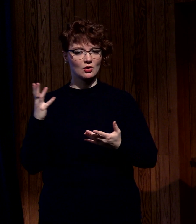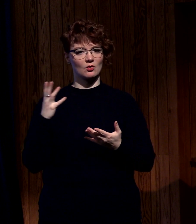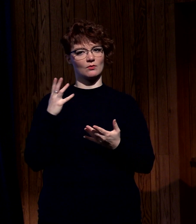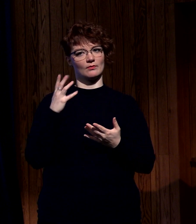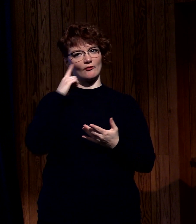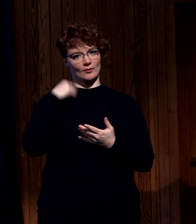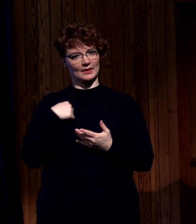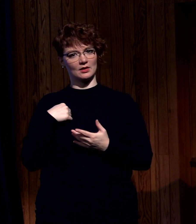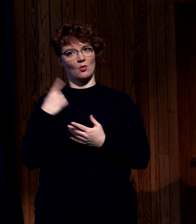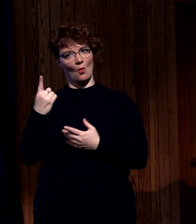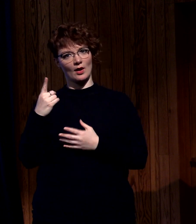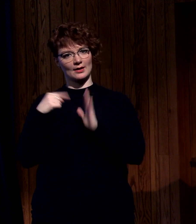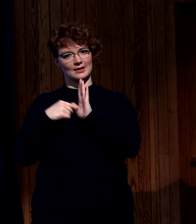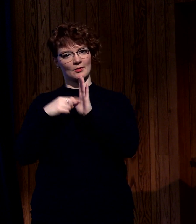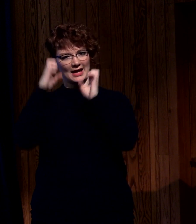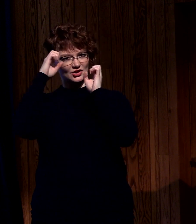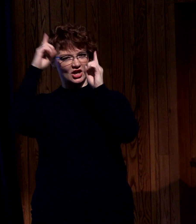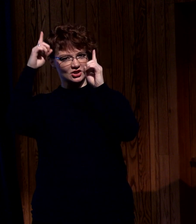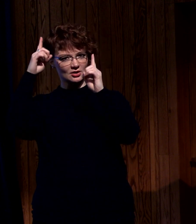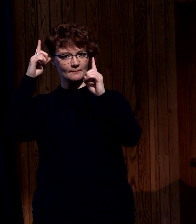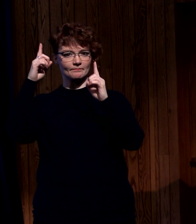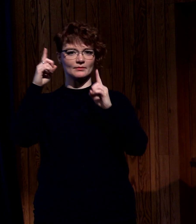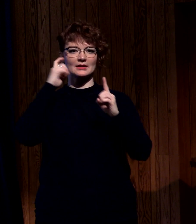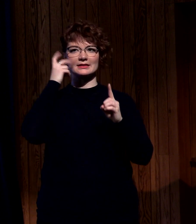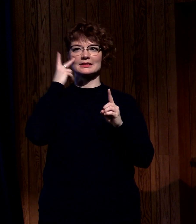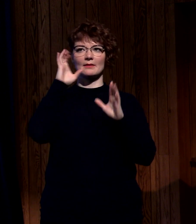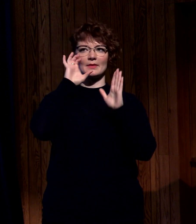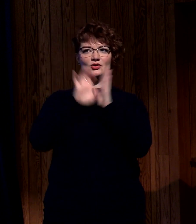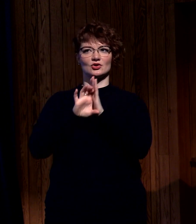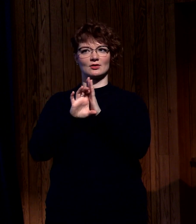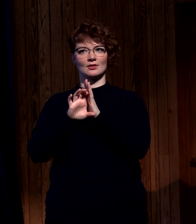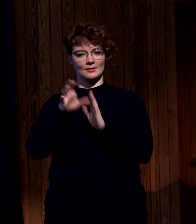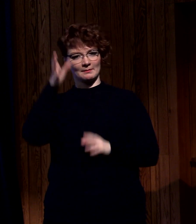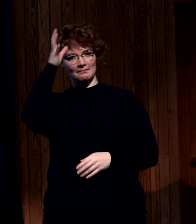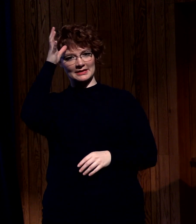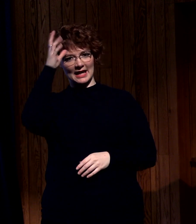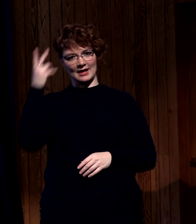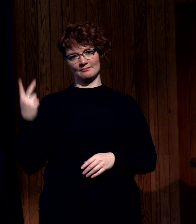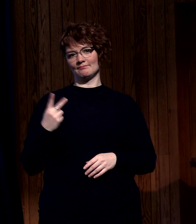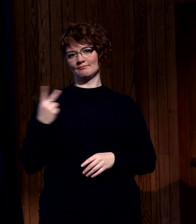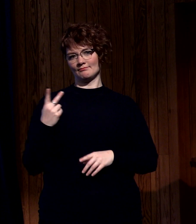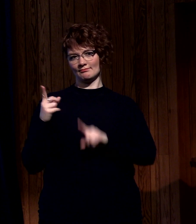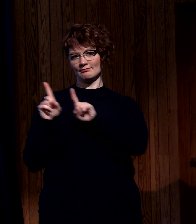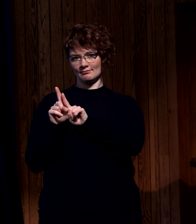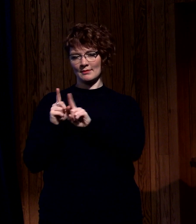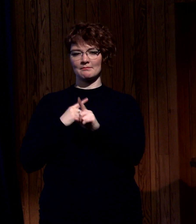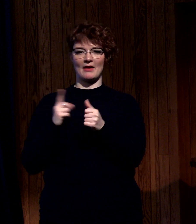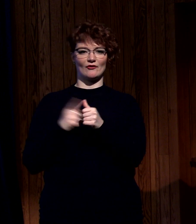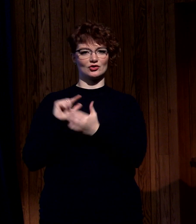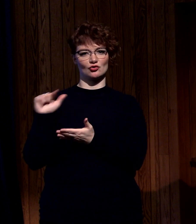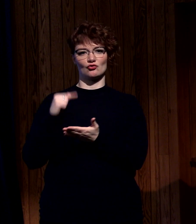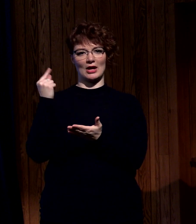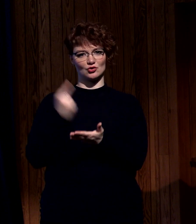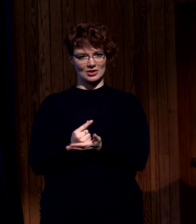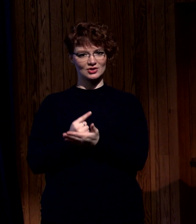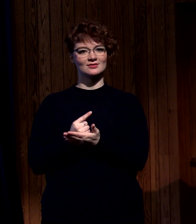You see a picture here of my dad and I, my first graduation. And